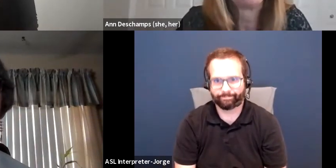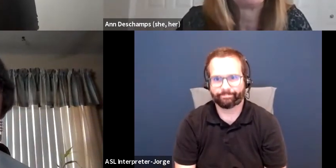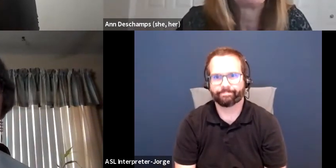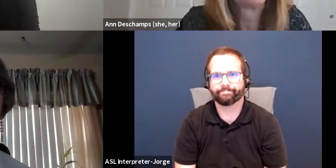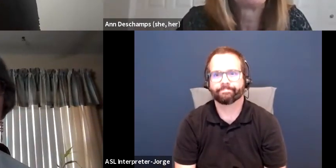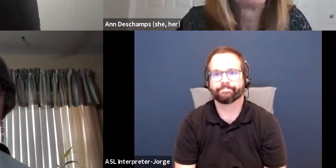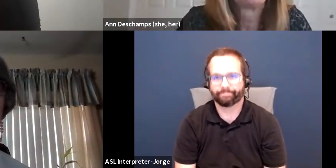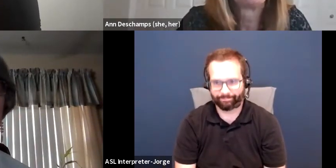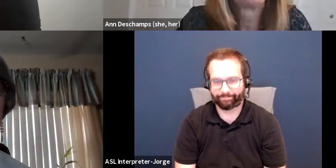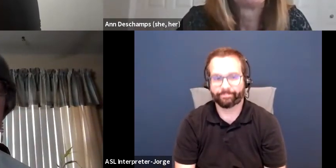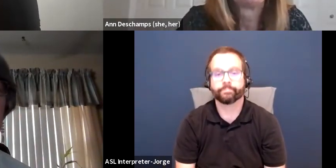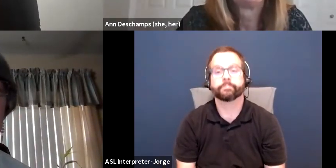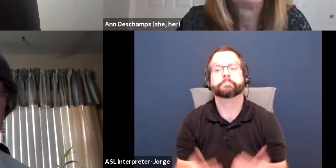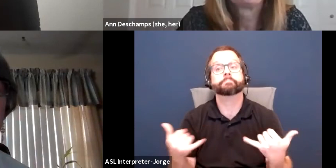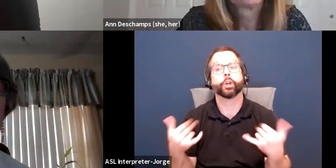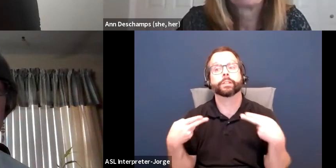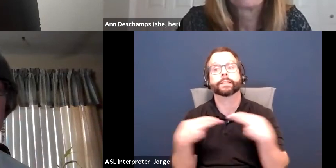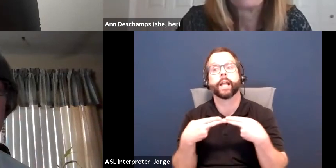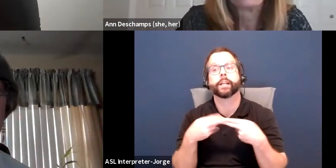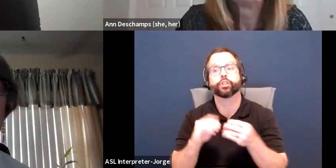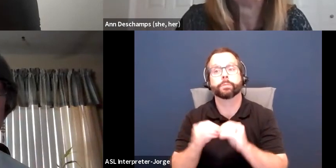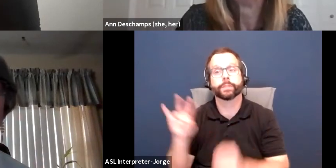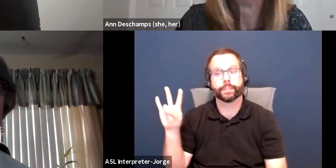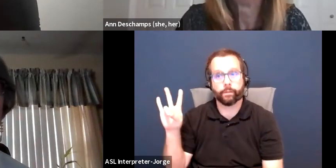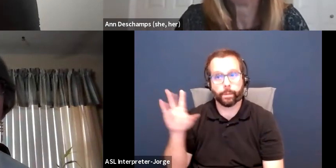situation. » Anne: Right. Right.